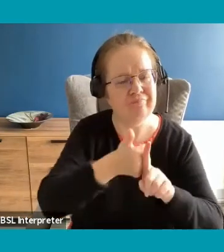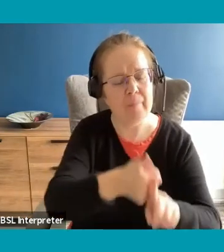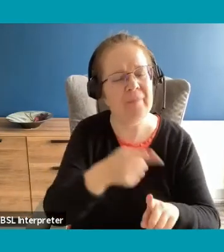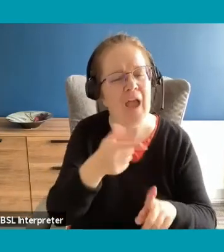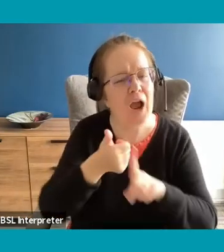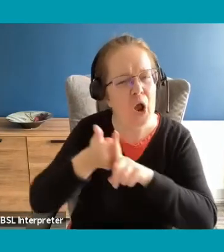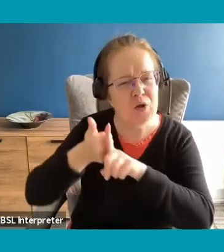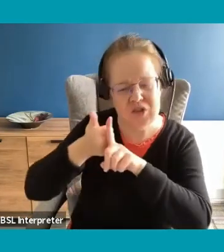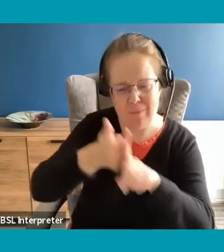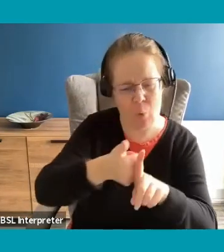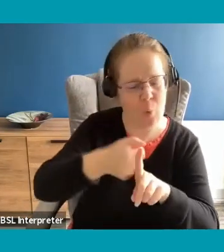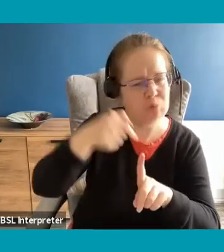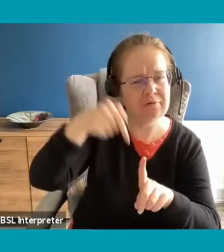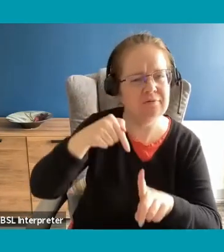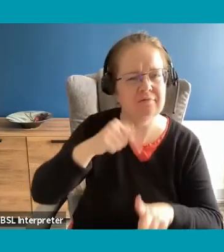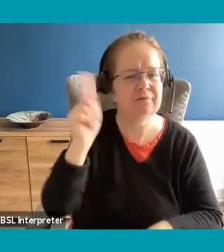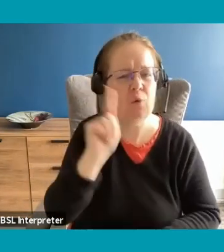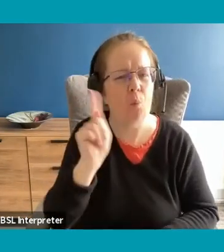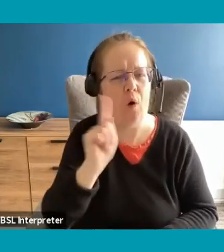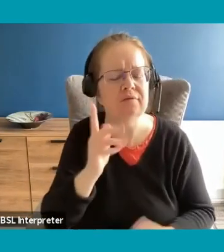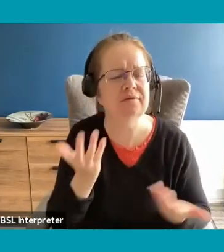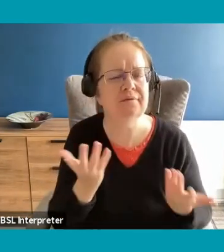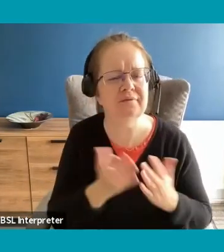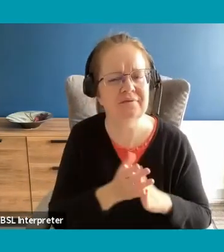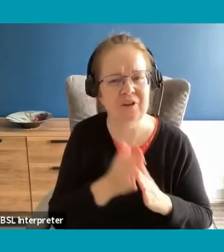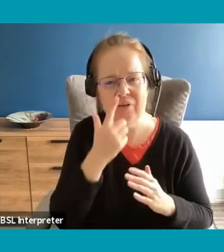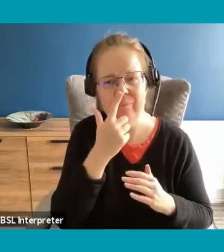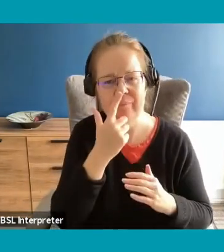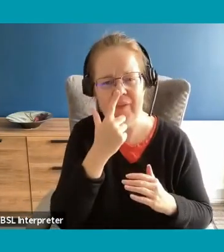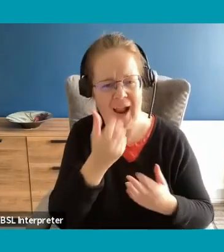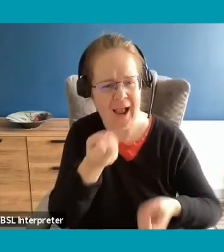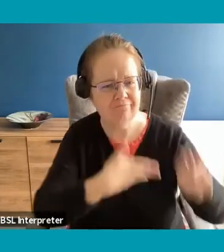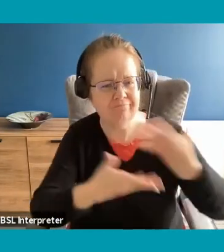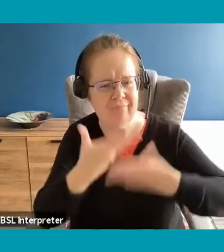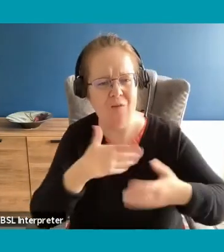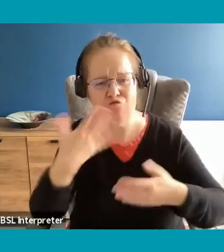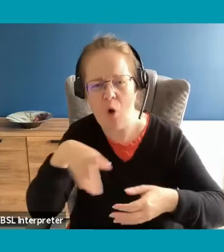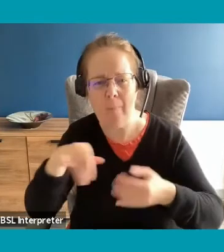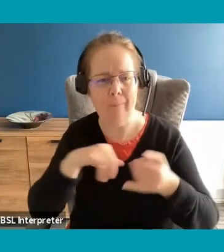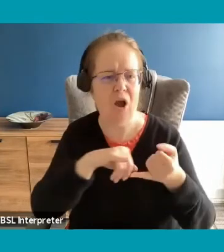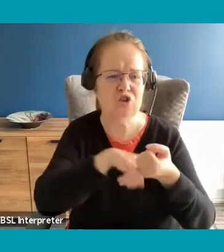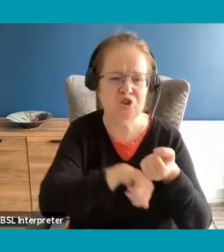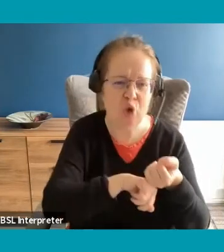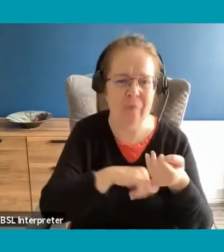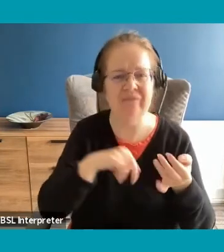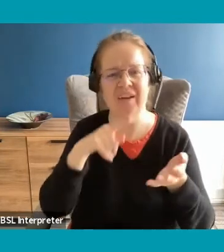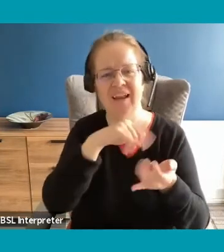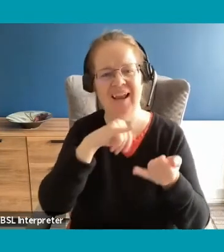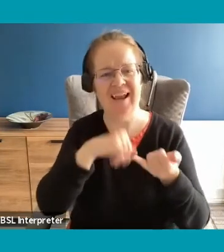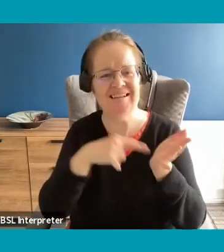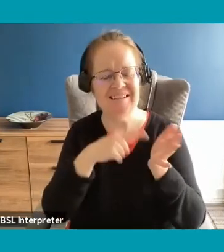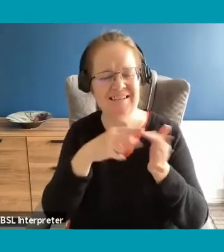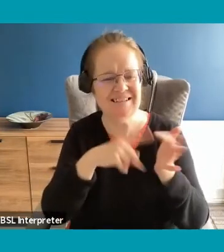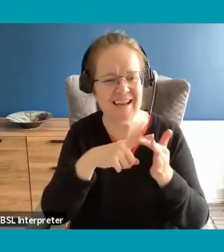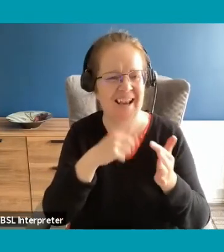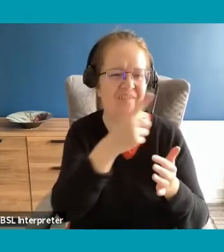the support that you received from Sophie and Steve and the organization in general? Tell us a little bit more